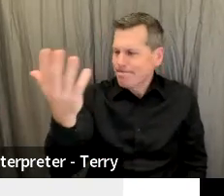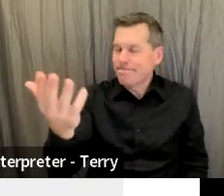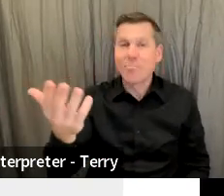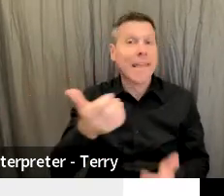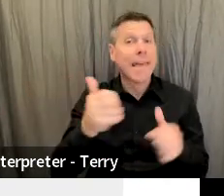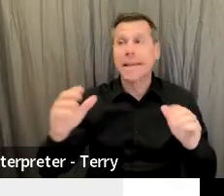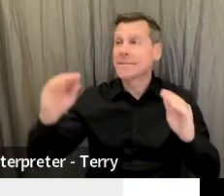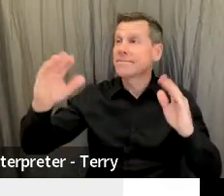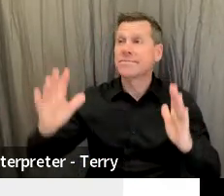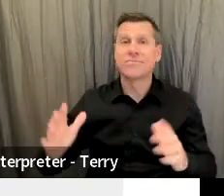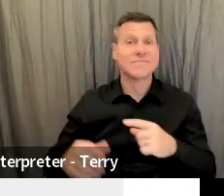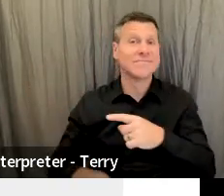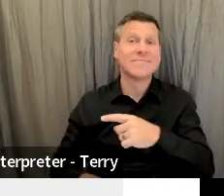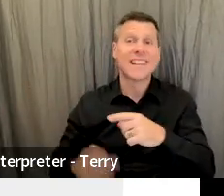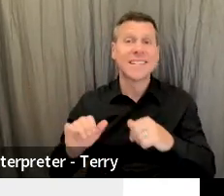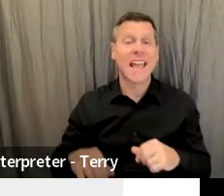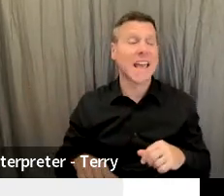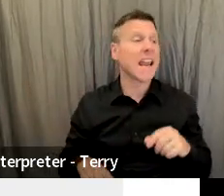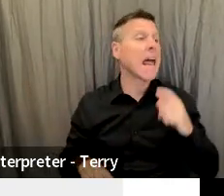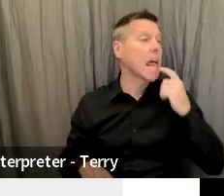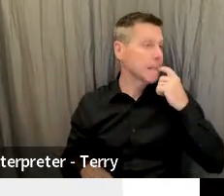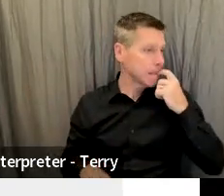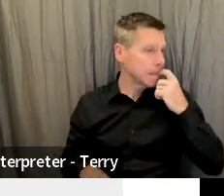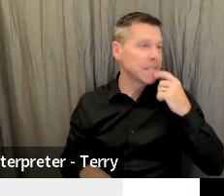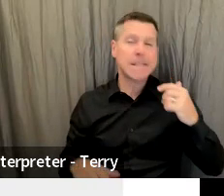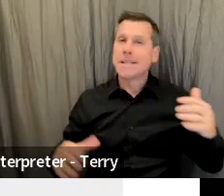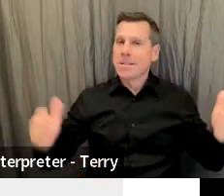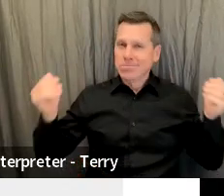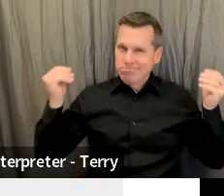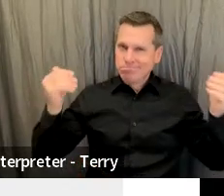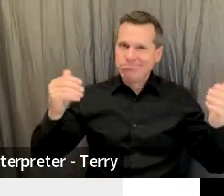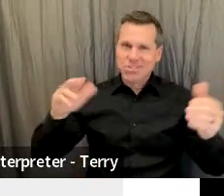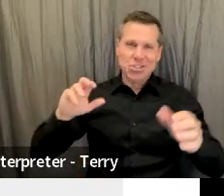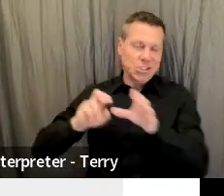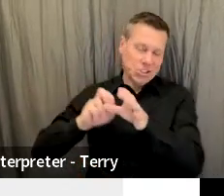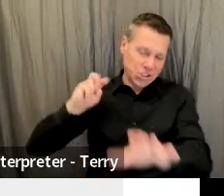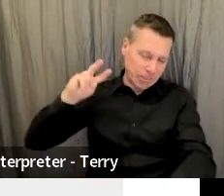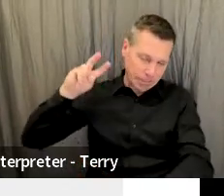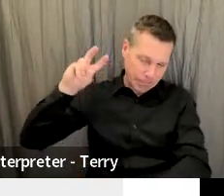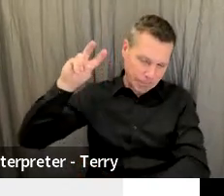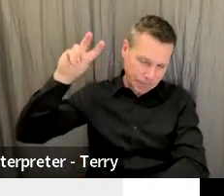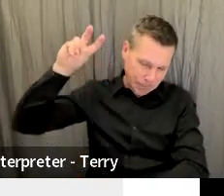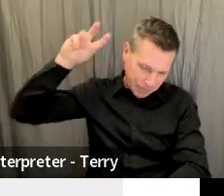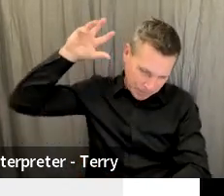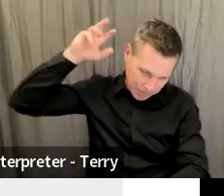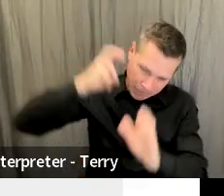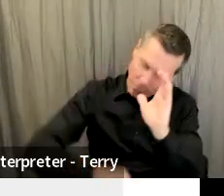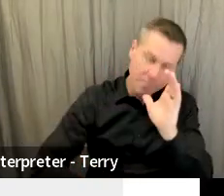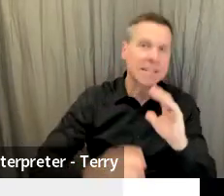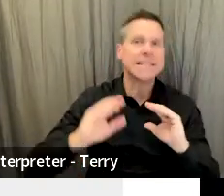could just jump right in to teaching the course. And so we took all of these things that we built.